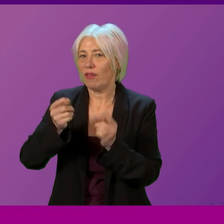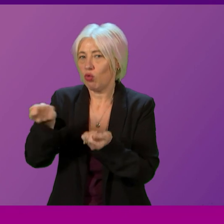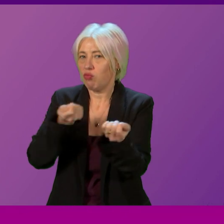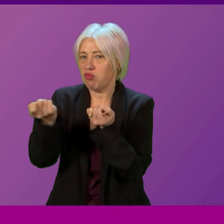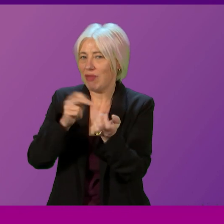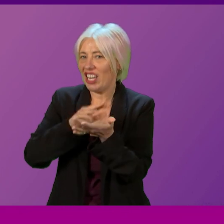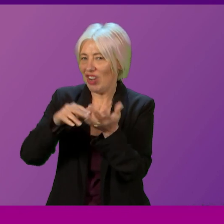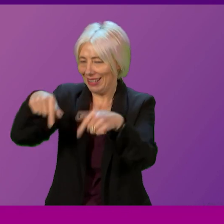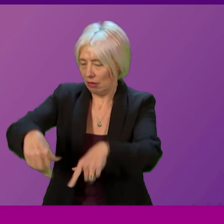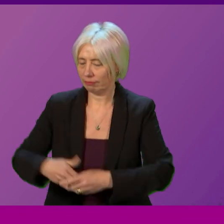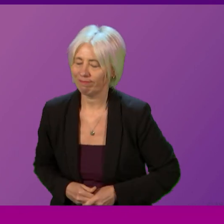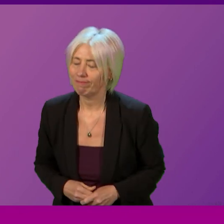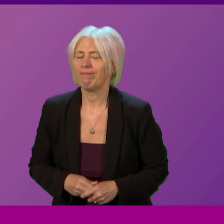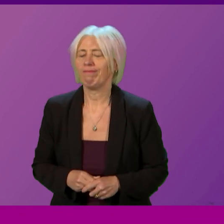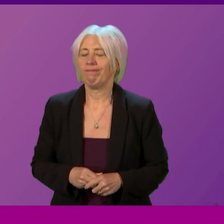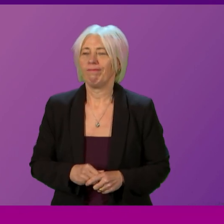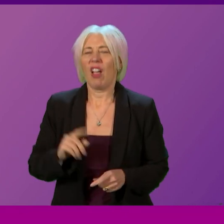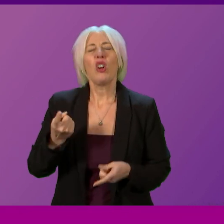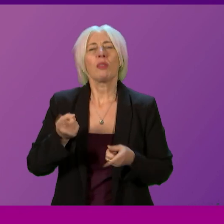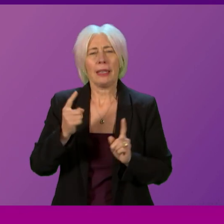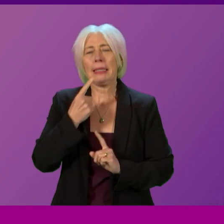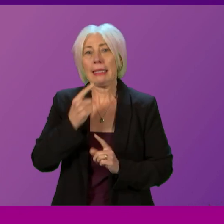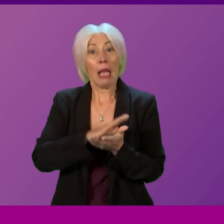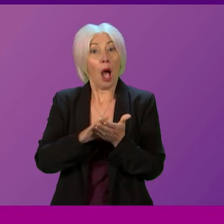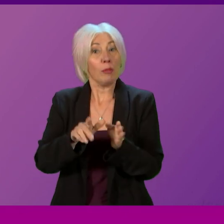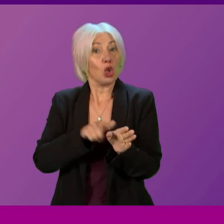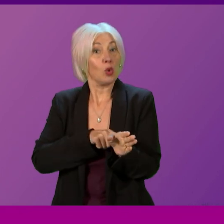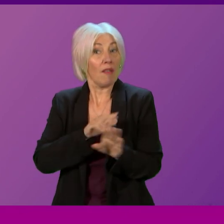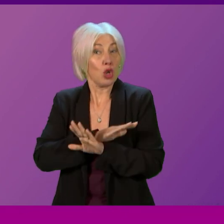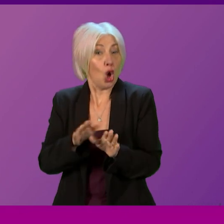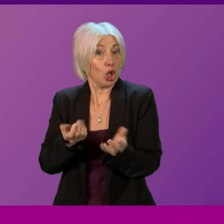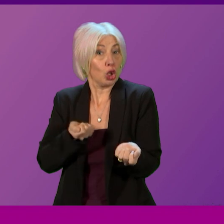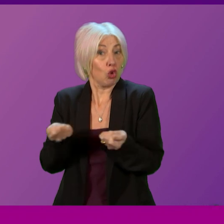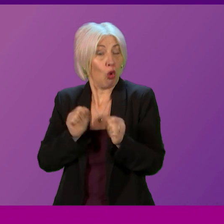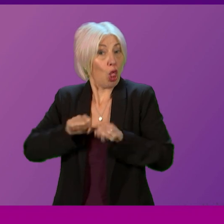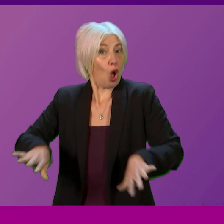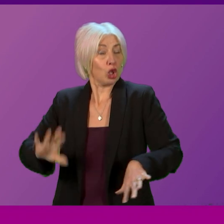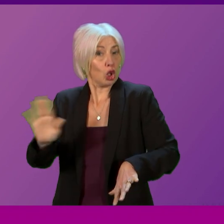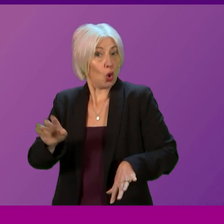According to the First Minister, Humza Yousaf has not lost control, yet nurses are on strike